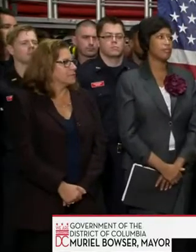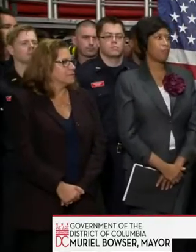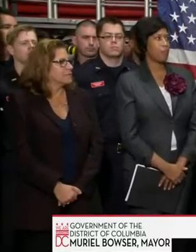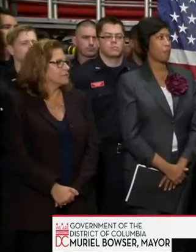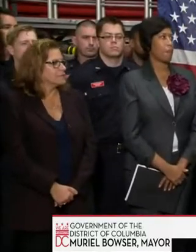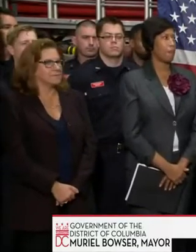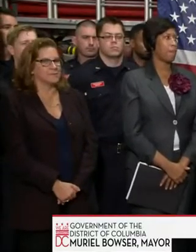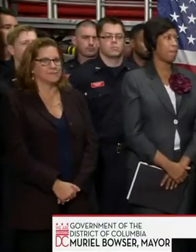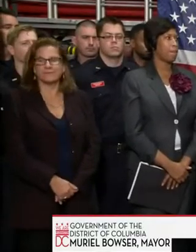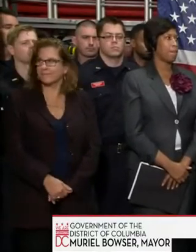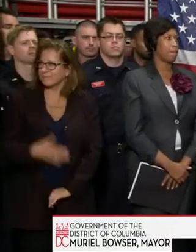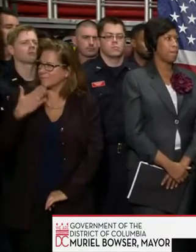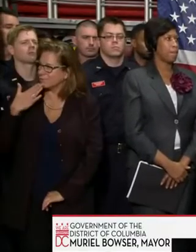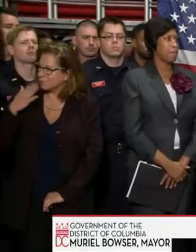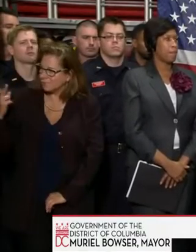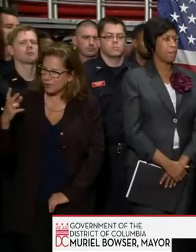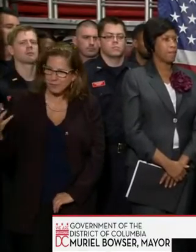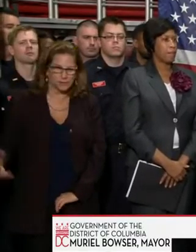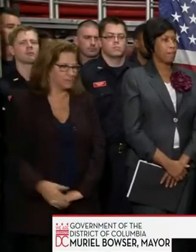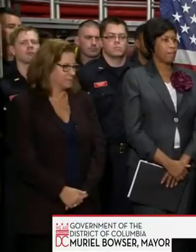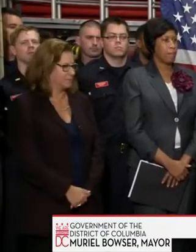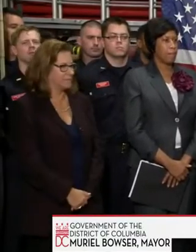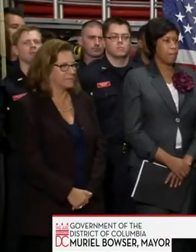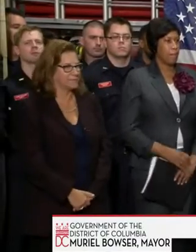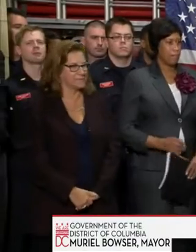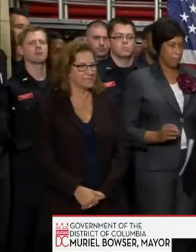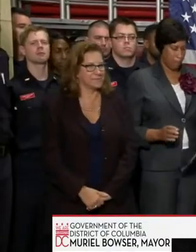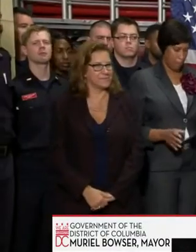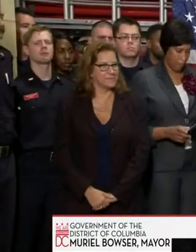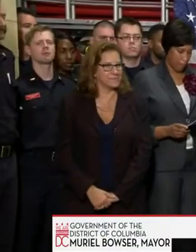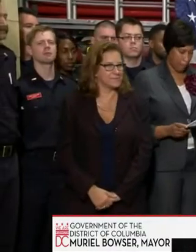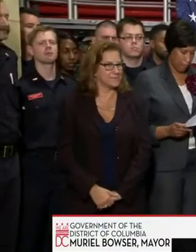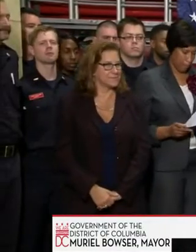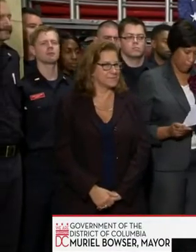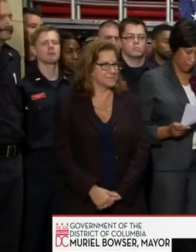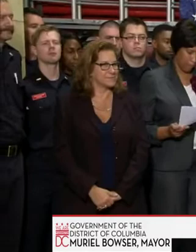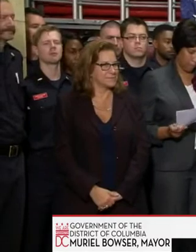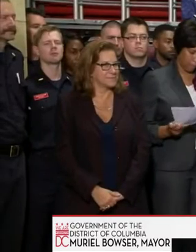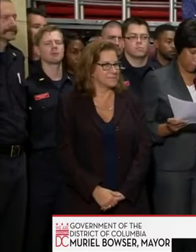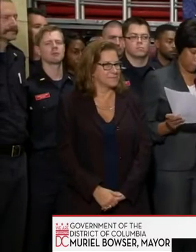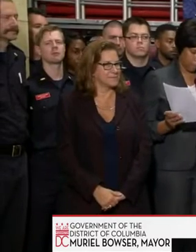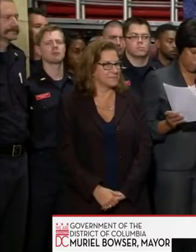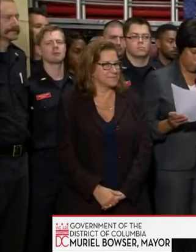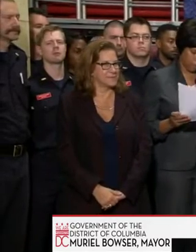THANK YOU ALL VERY MUCH AND AS SOON AS MR. HUDSON IS ABLE TO